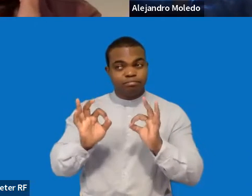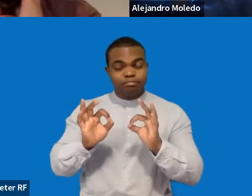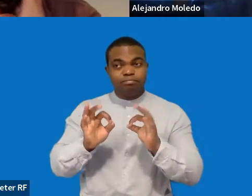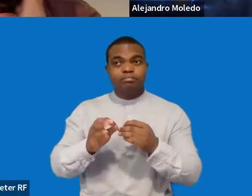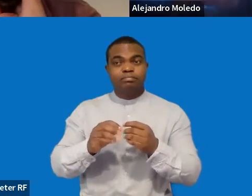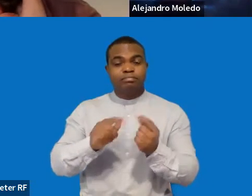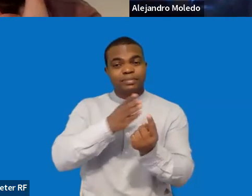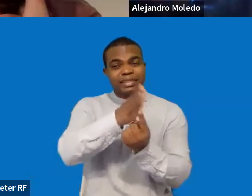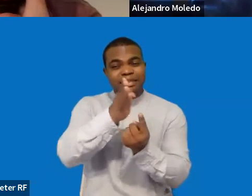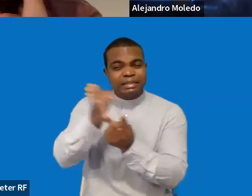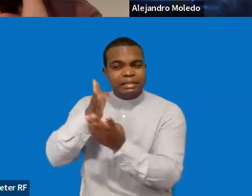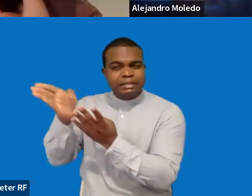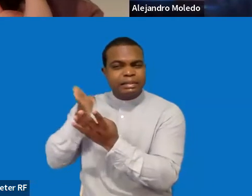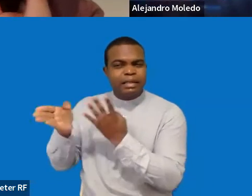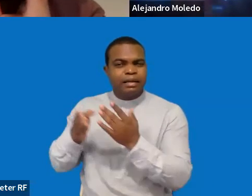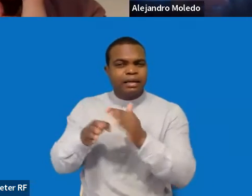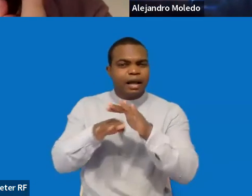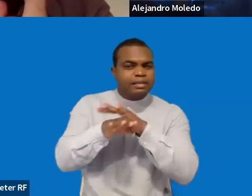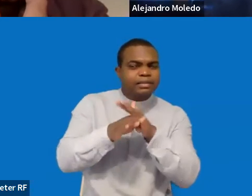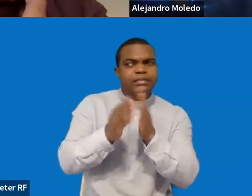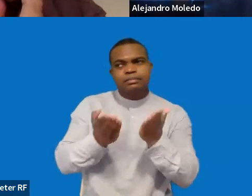and those that are, you can say, for free.